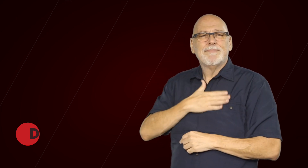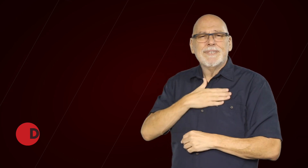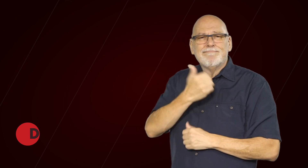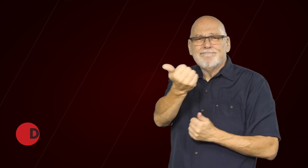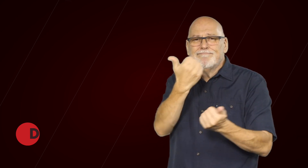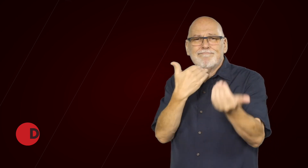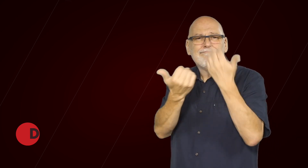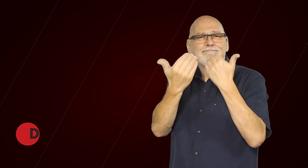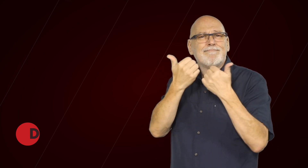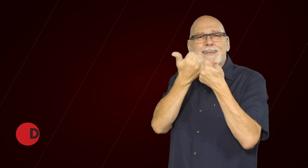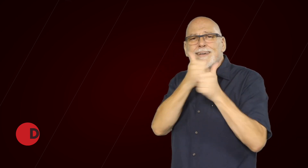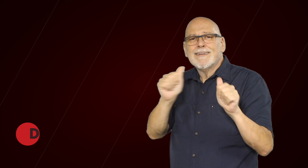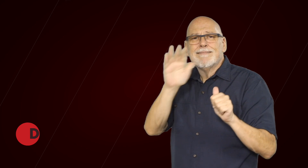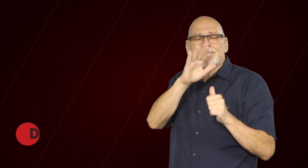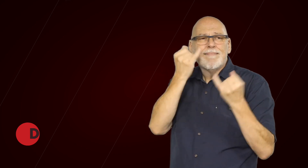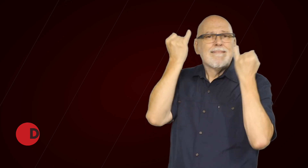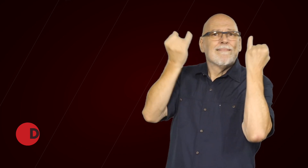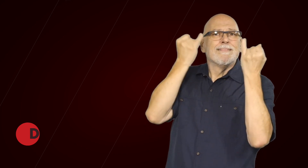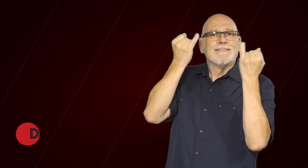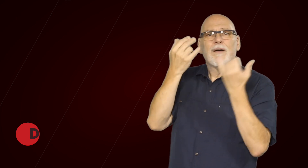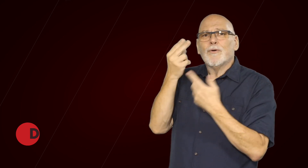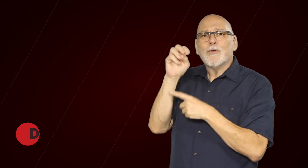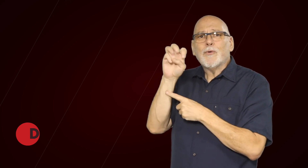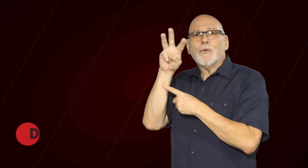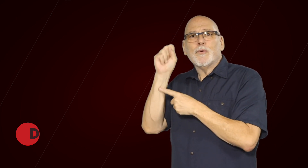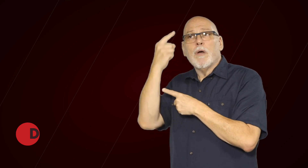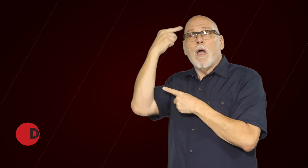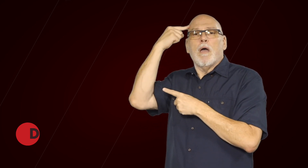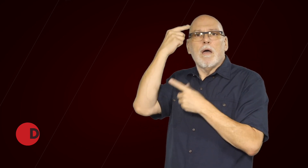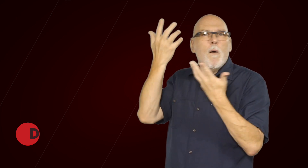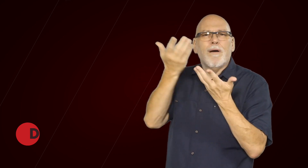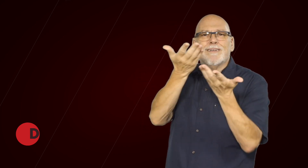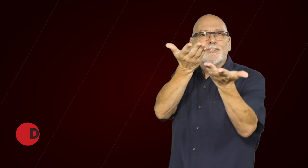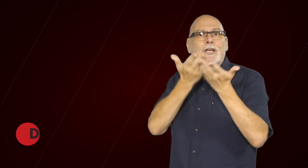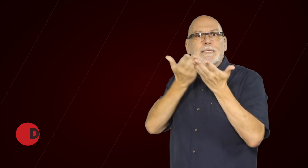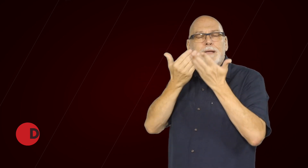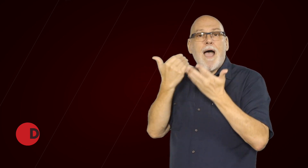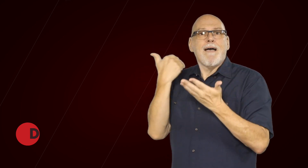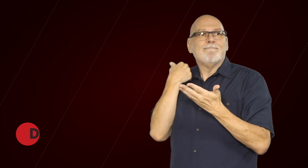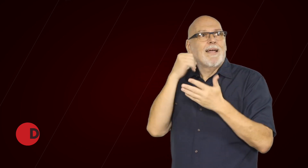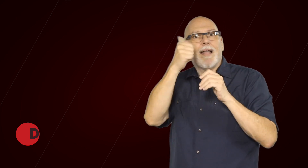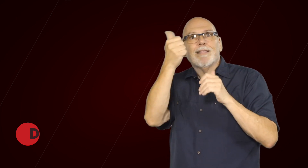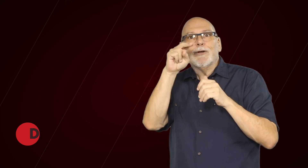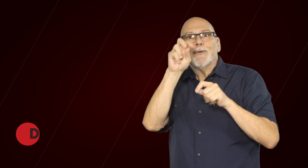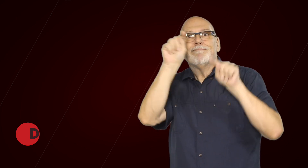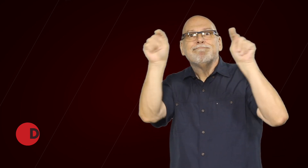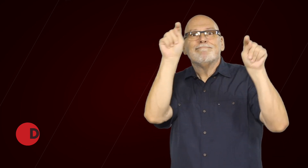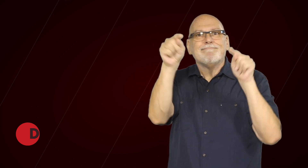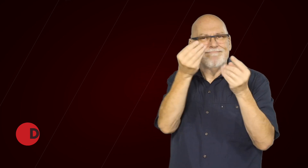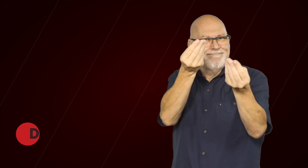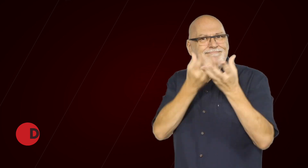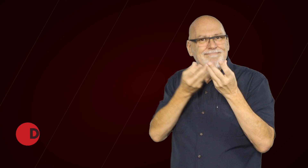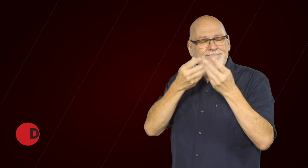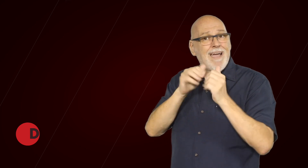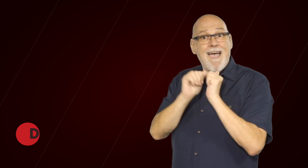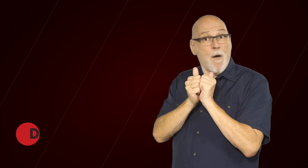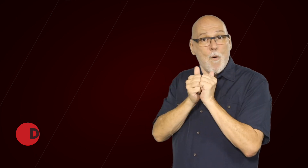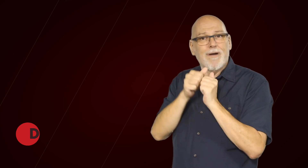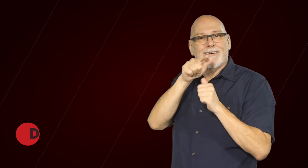Please send your news suggestions through